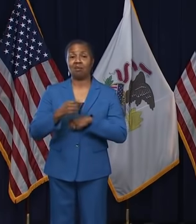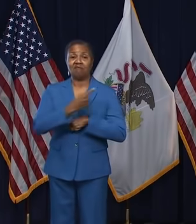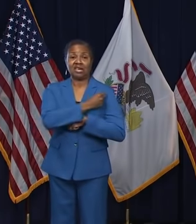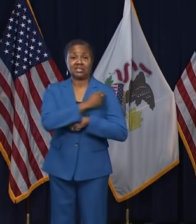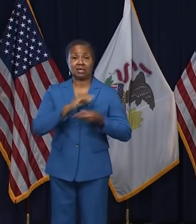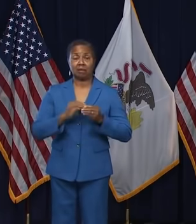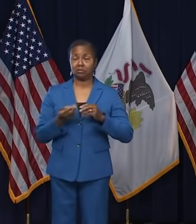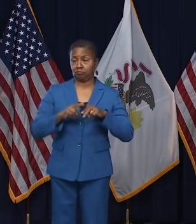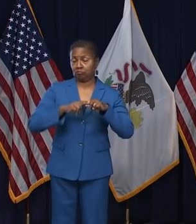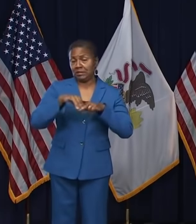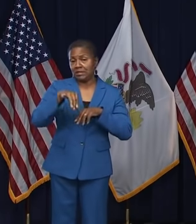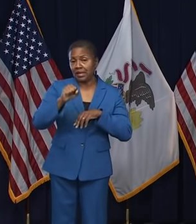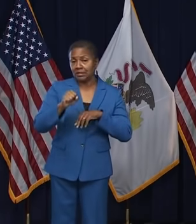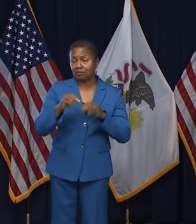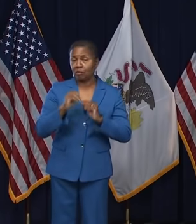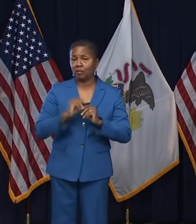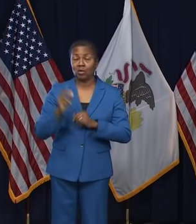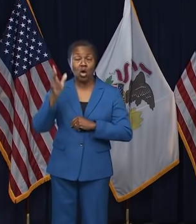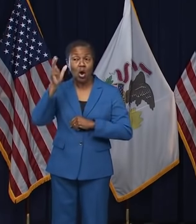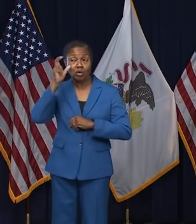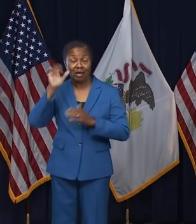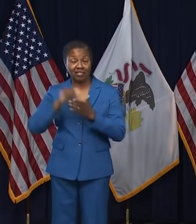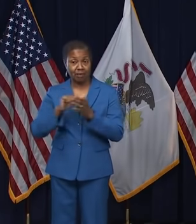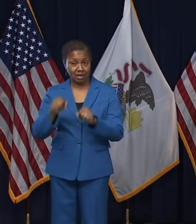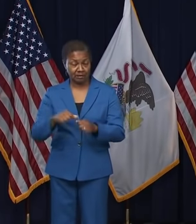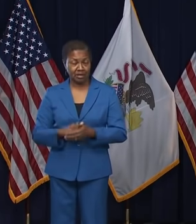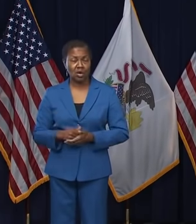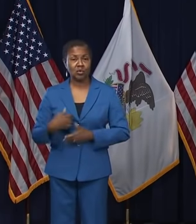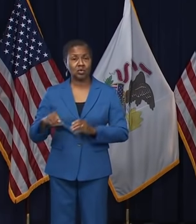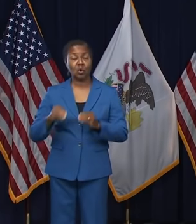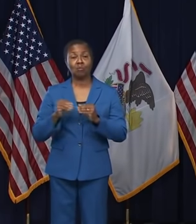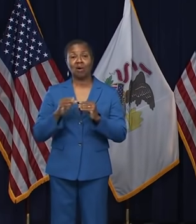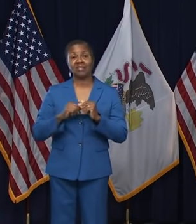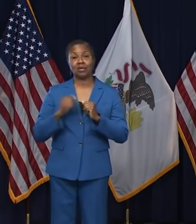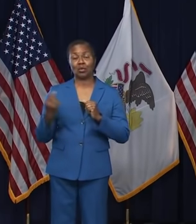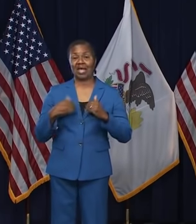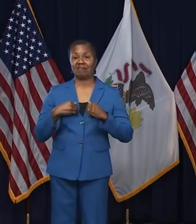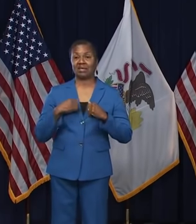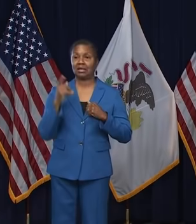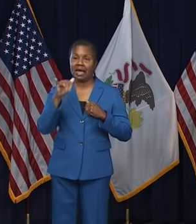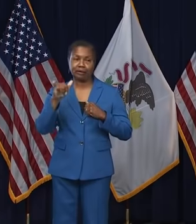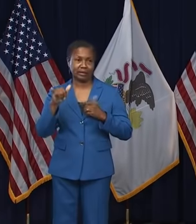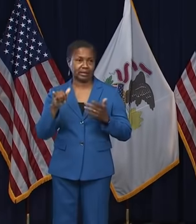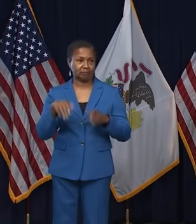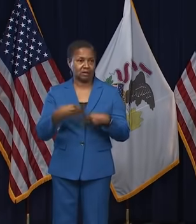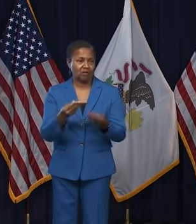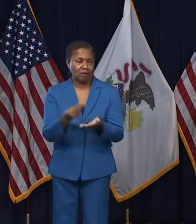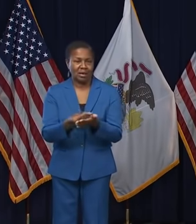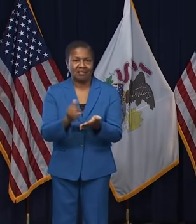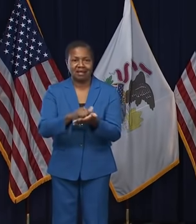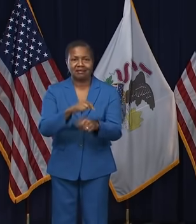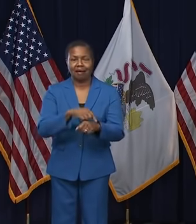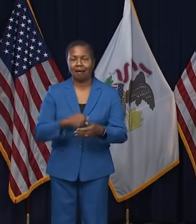took a little while to ramp up but actually our vaccinations did go up. I think as more